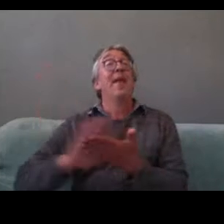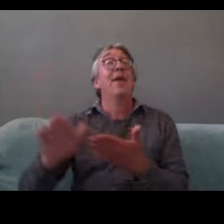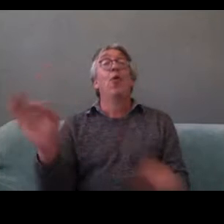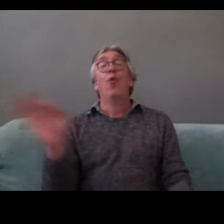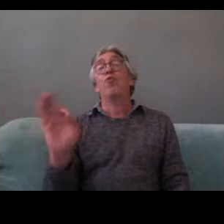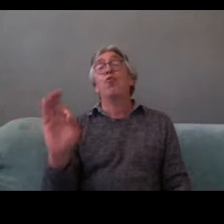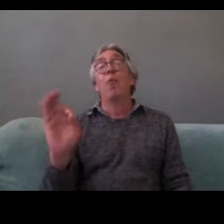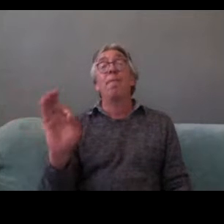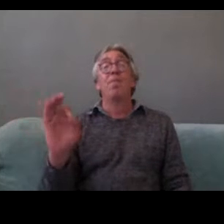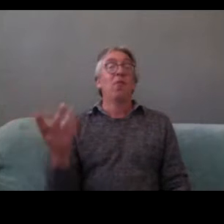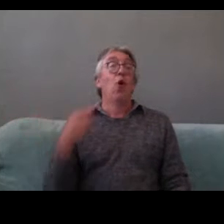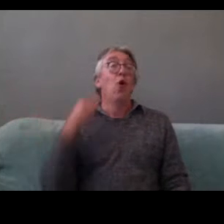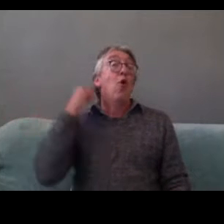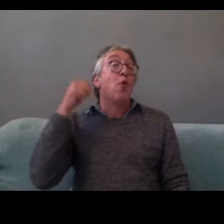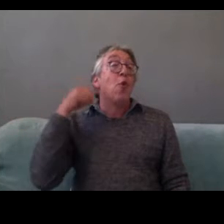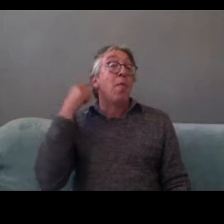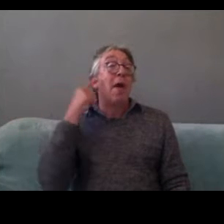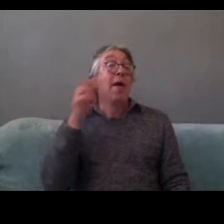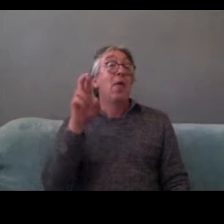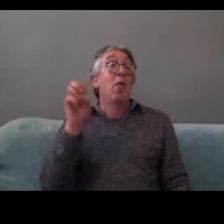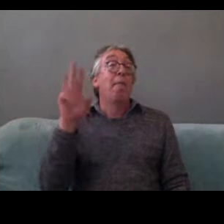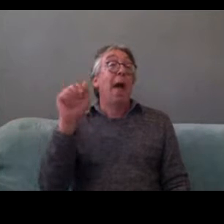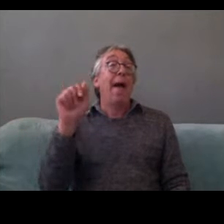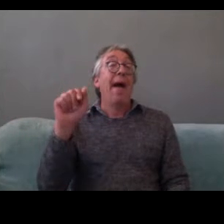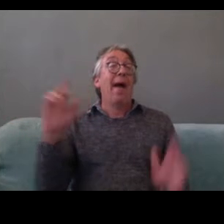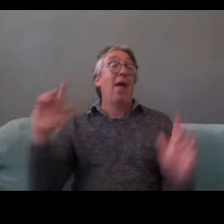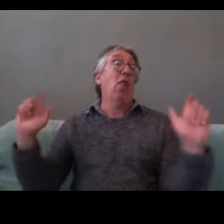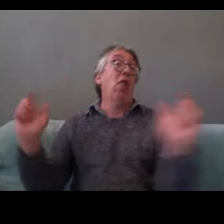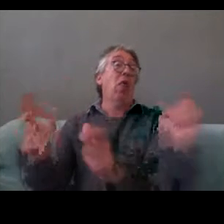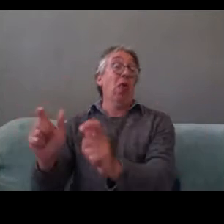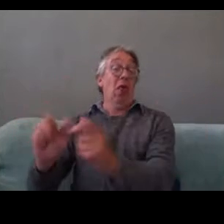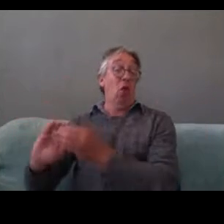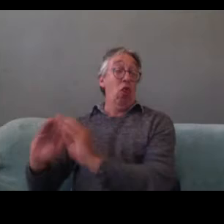In all of these areas we're trying to explore how much Member States want